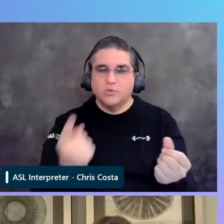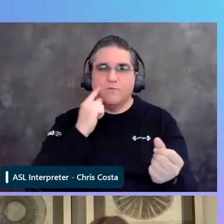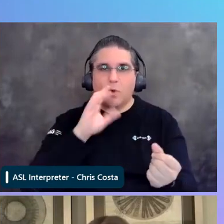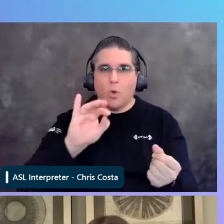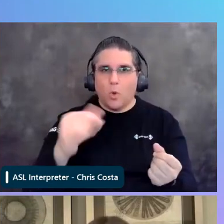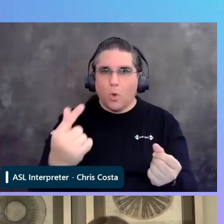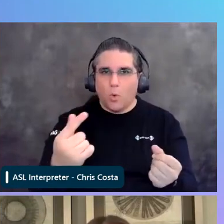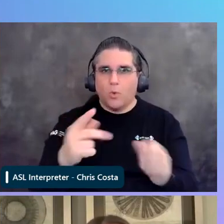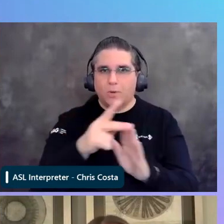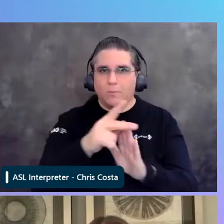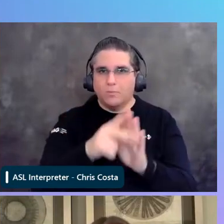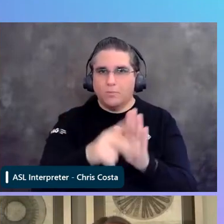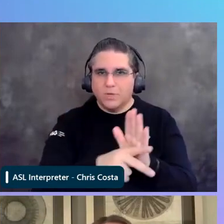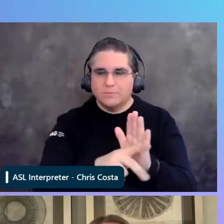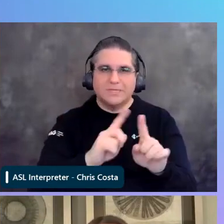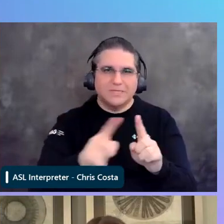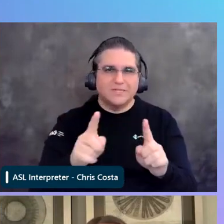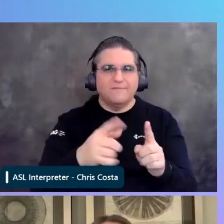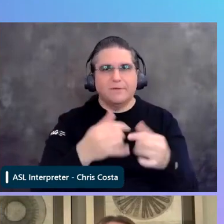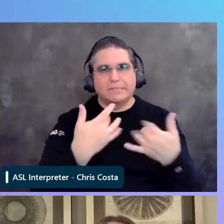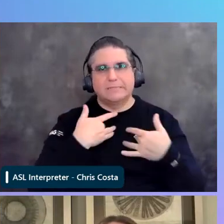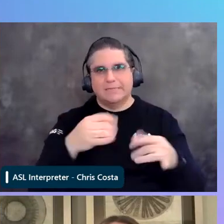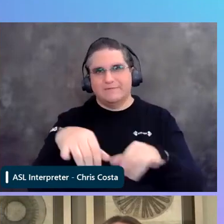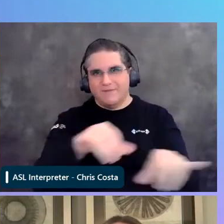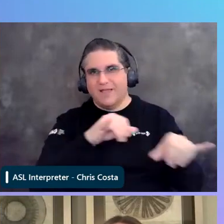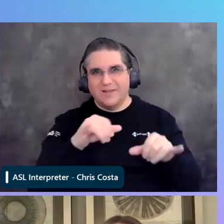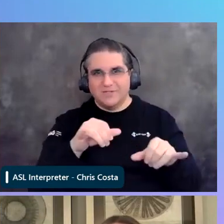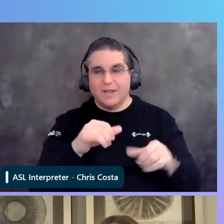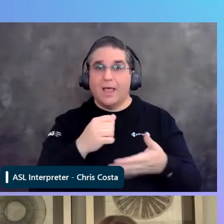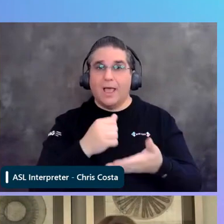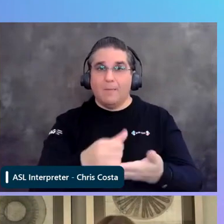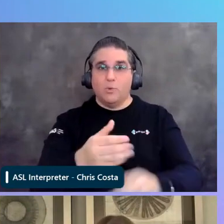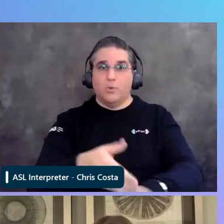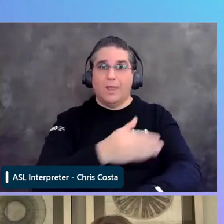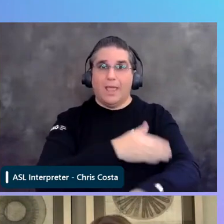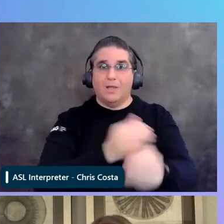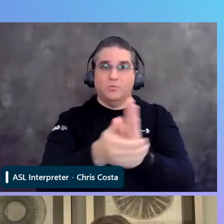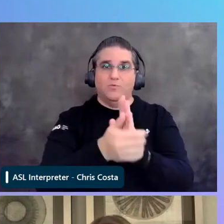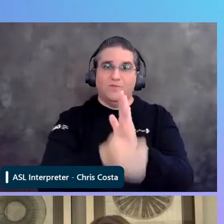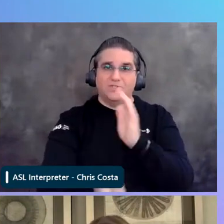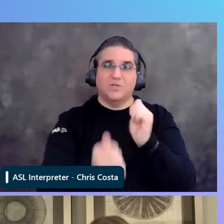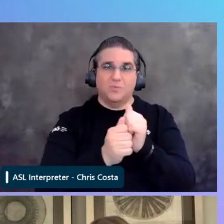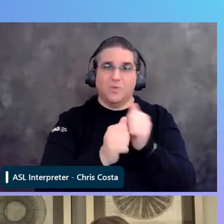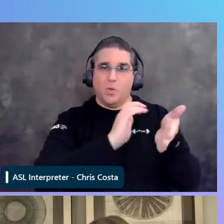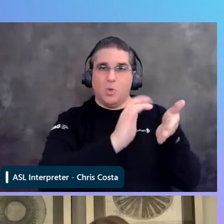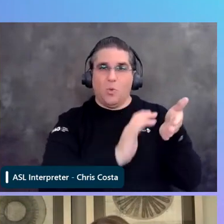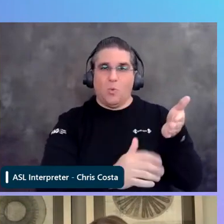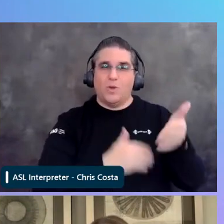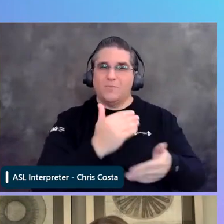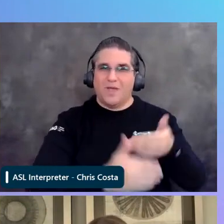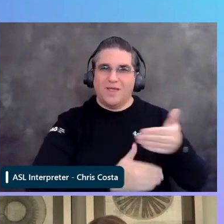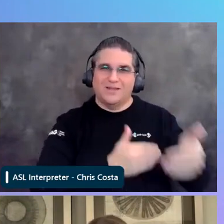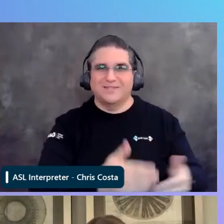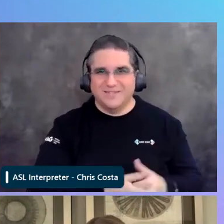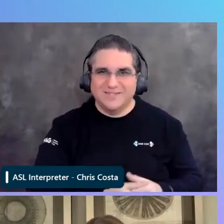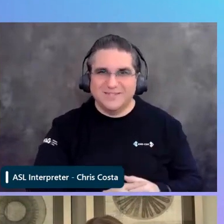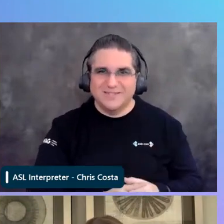right, it enhances your proficiency in the coding